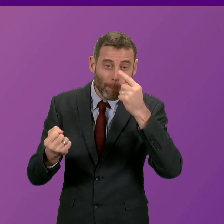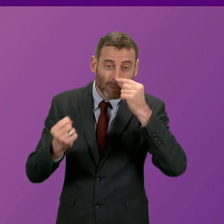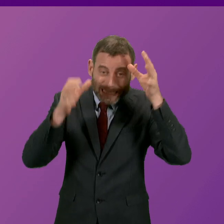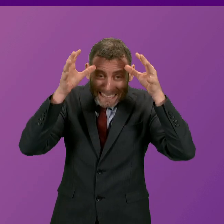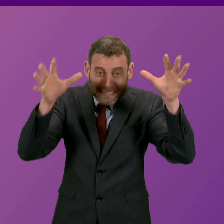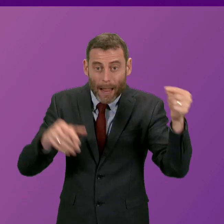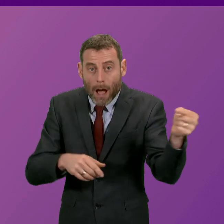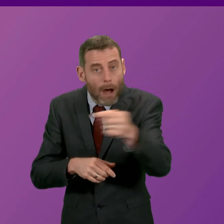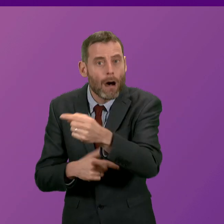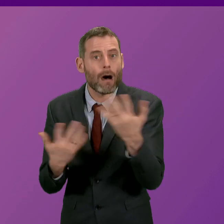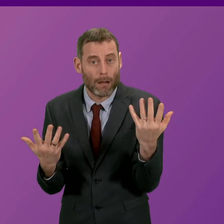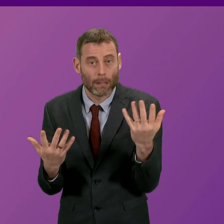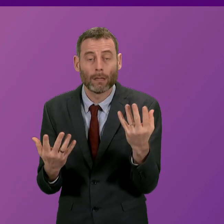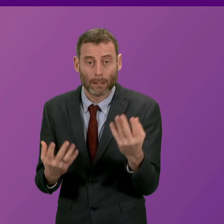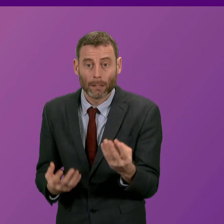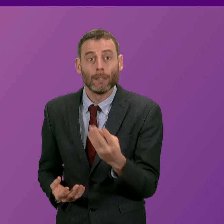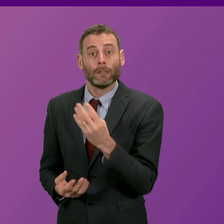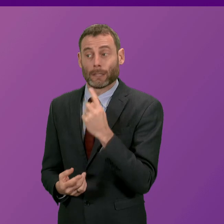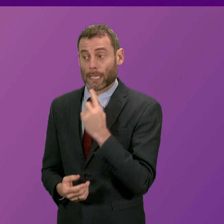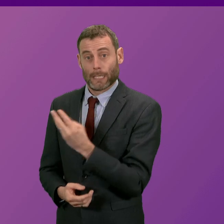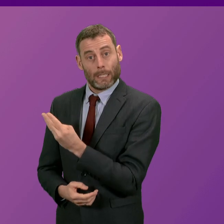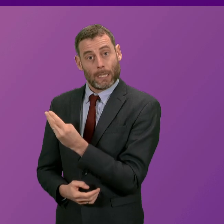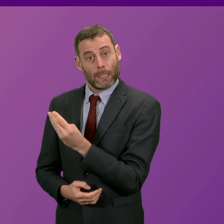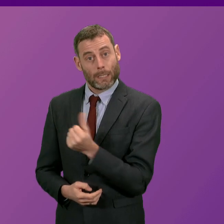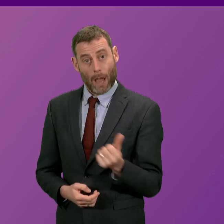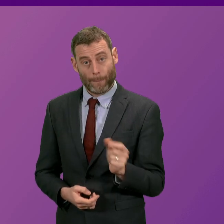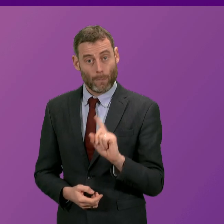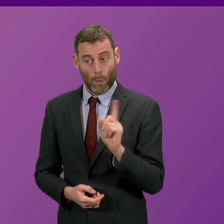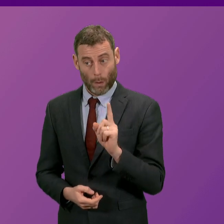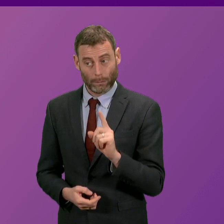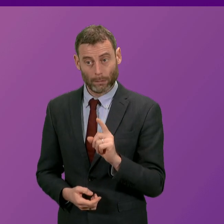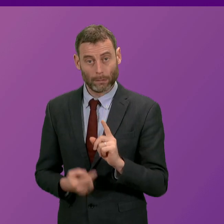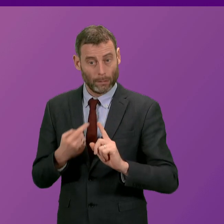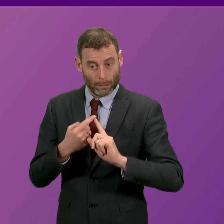Some women have even lost their fertility because of delays in accessing Raigmore hospital in